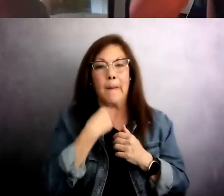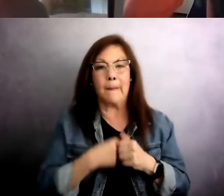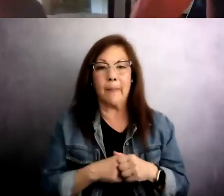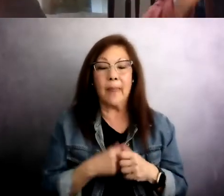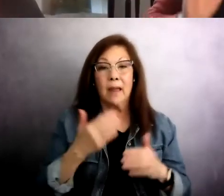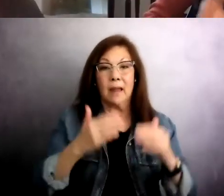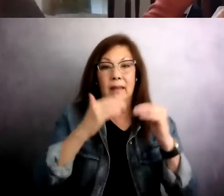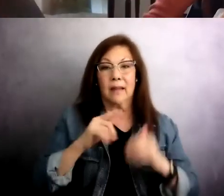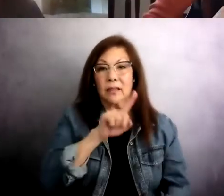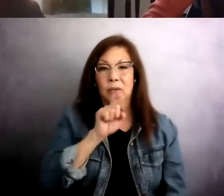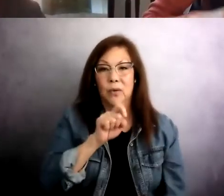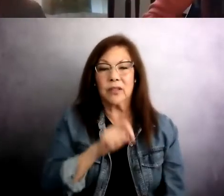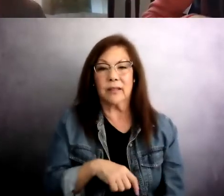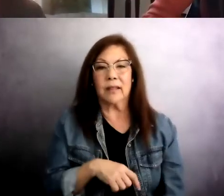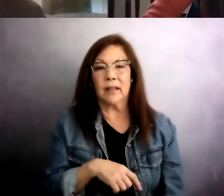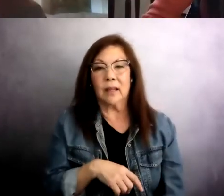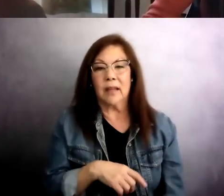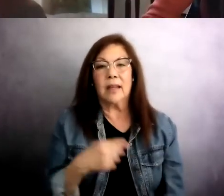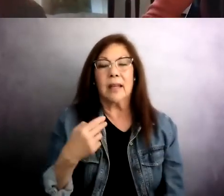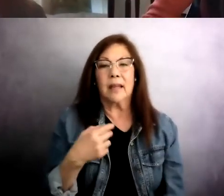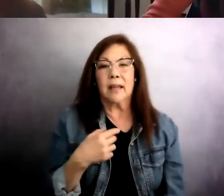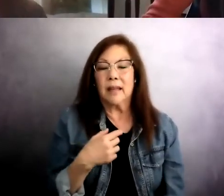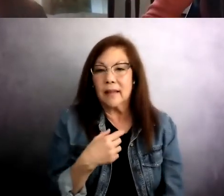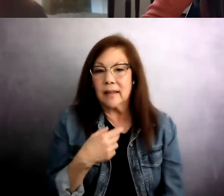why is an issue, we can fight against it.